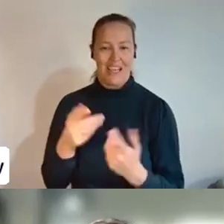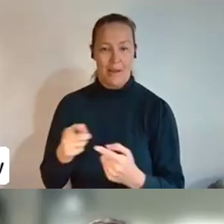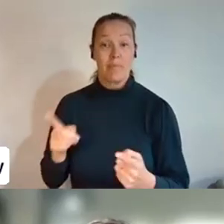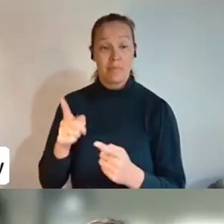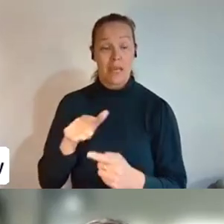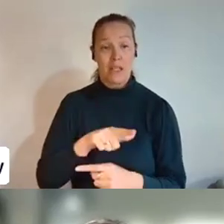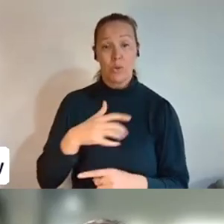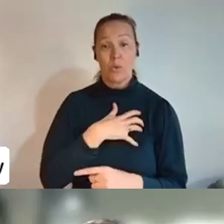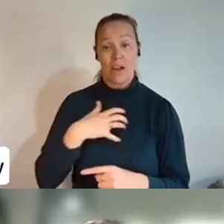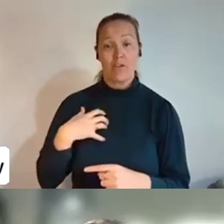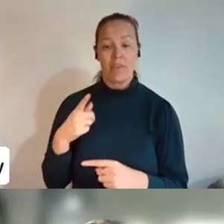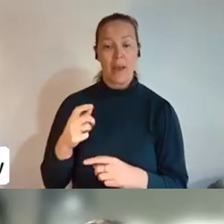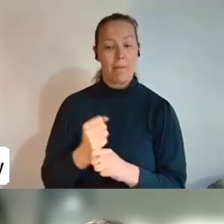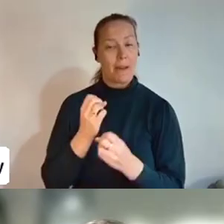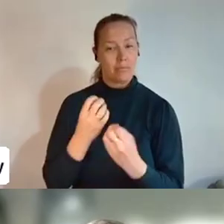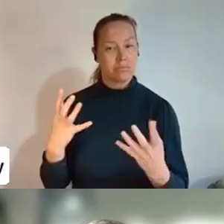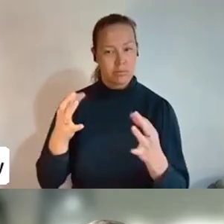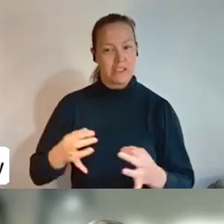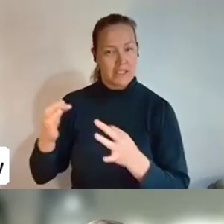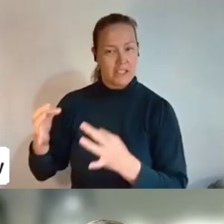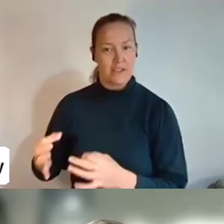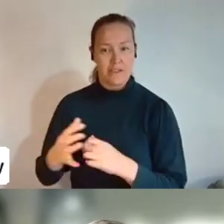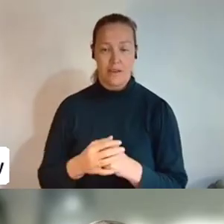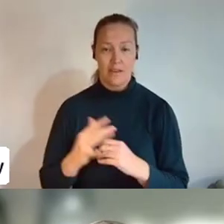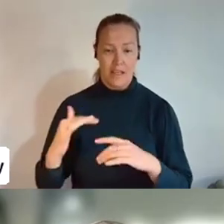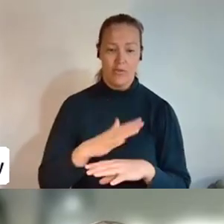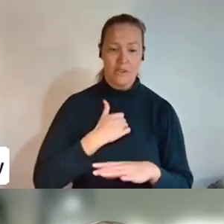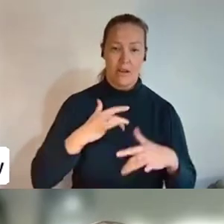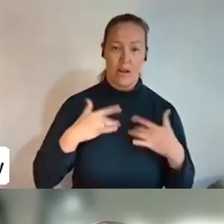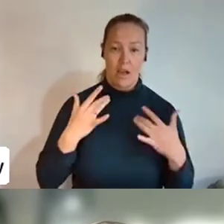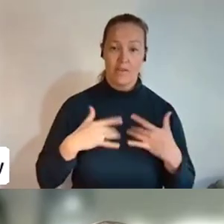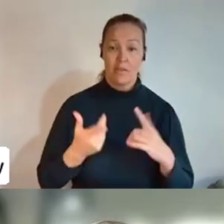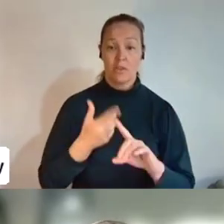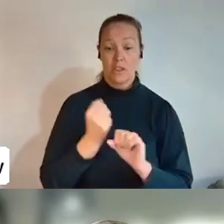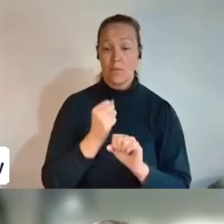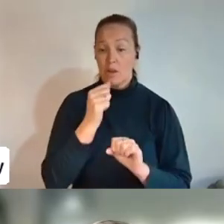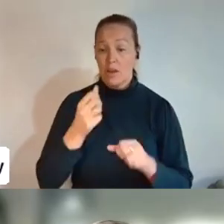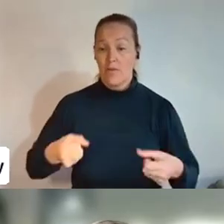a lot of the decisions that shape our everyday lives. So can a wheelchair user access a beach? Is